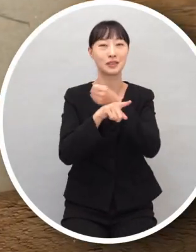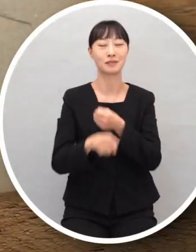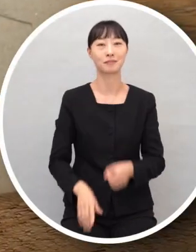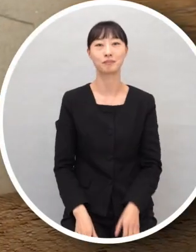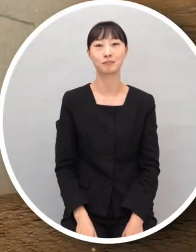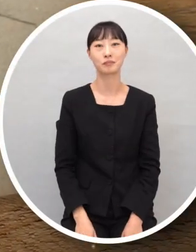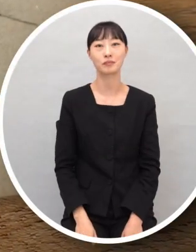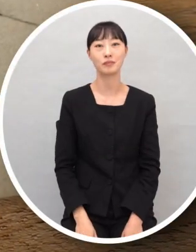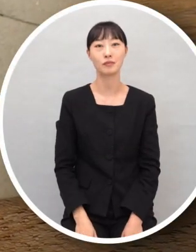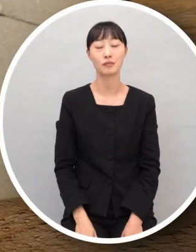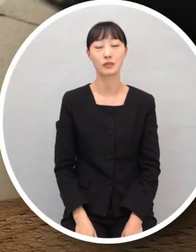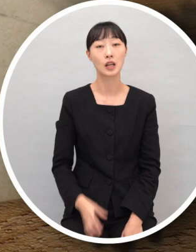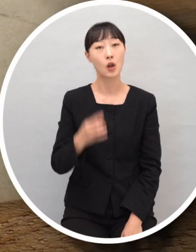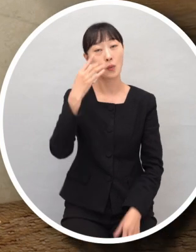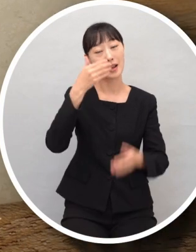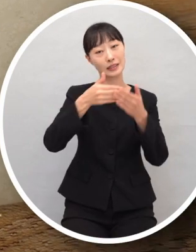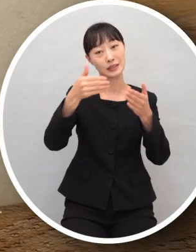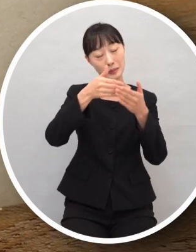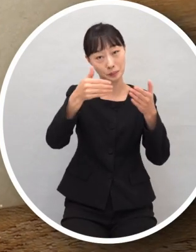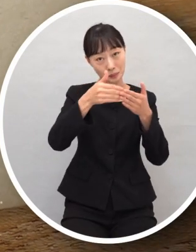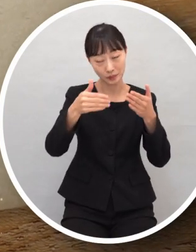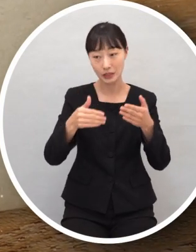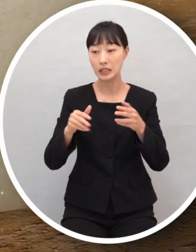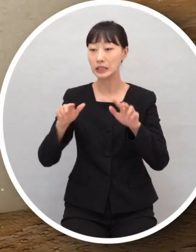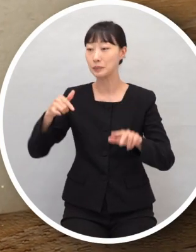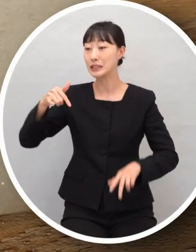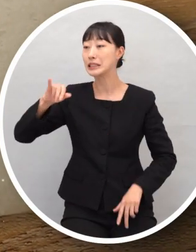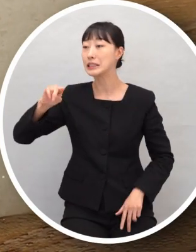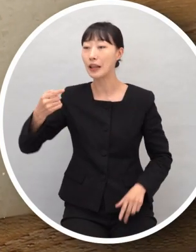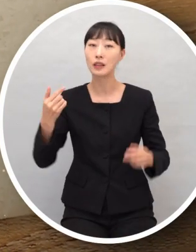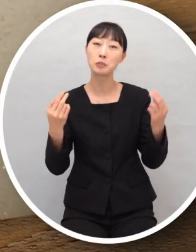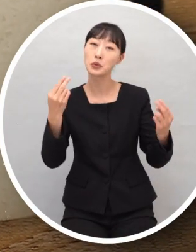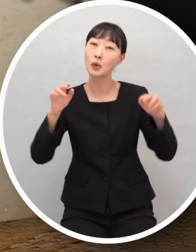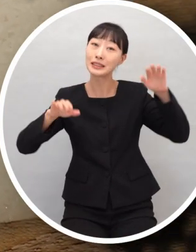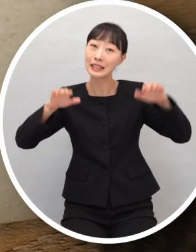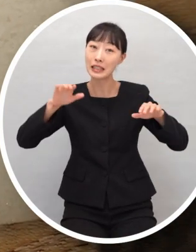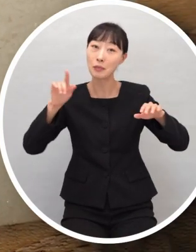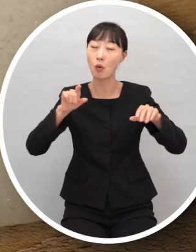Not only that, the biggest difference between other genre paintings and Kim Jun-geun's was the subject matter.